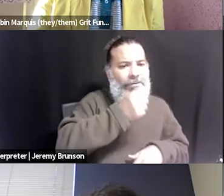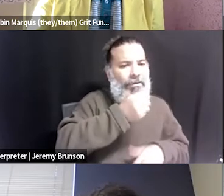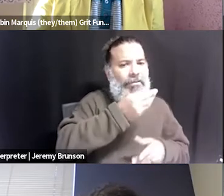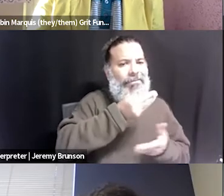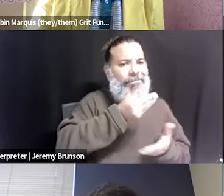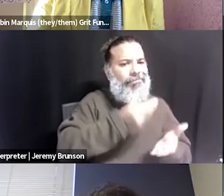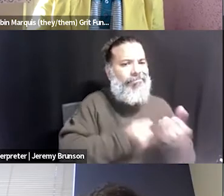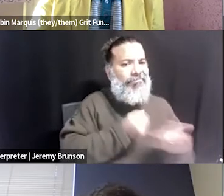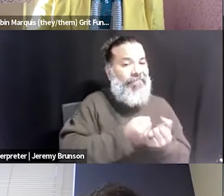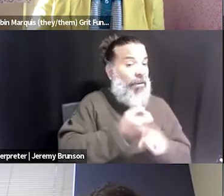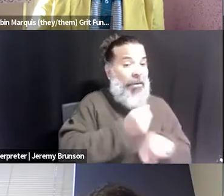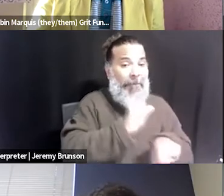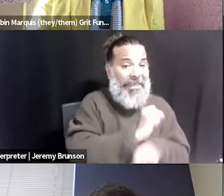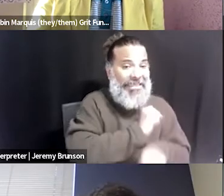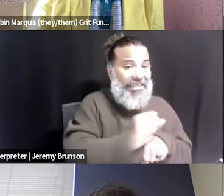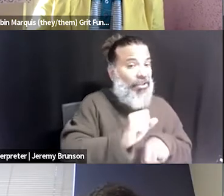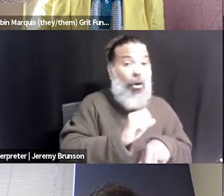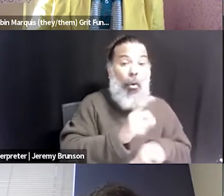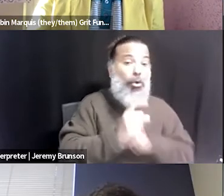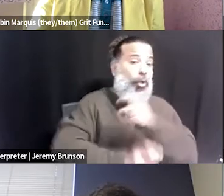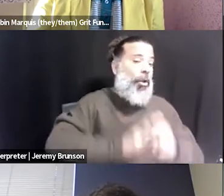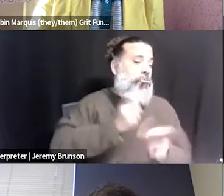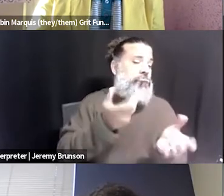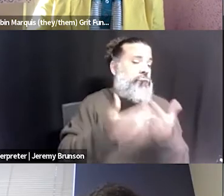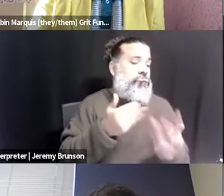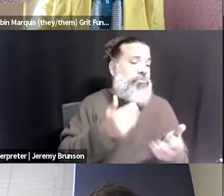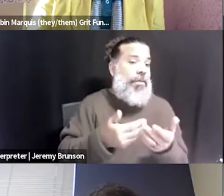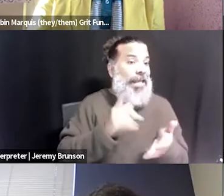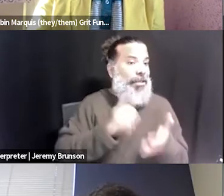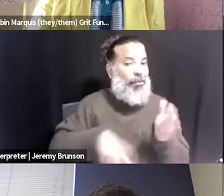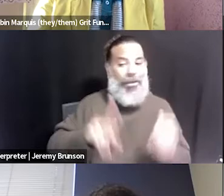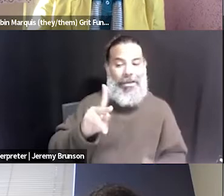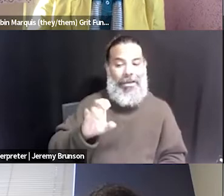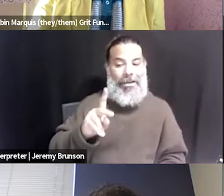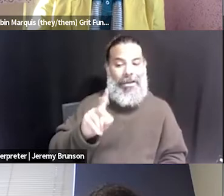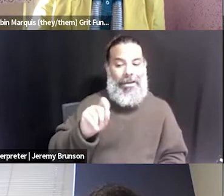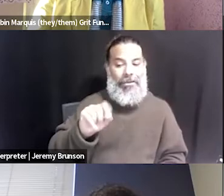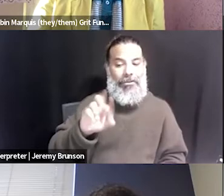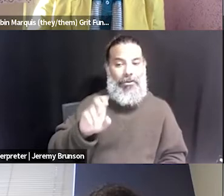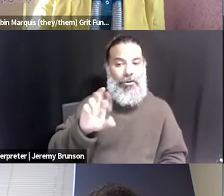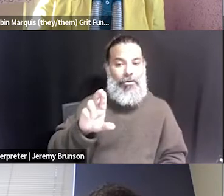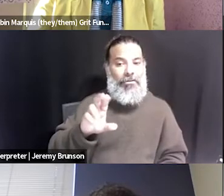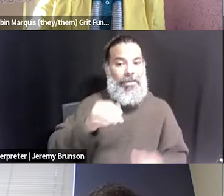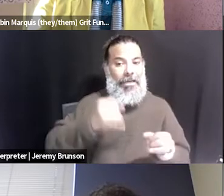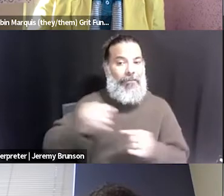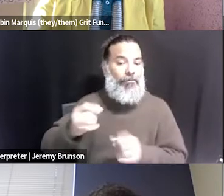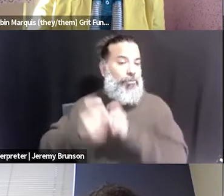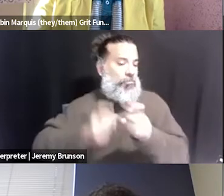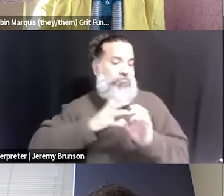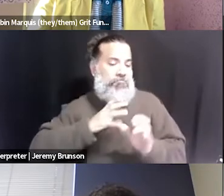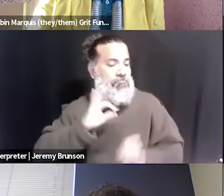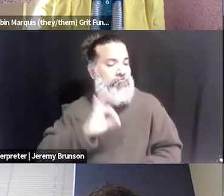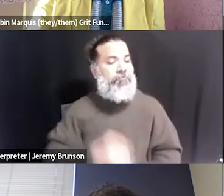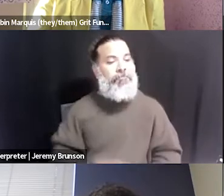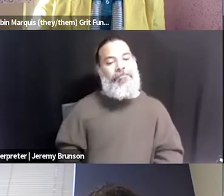from a business or donations, that is what kick starter is, individual donations.